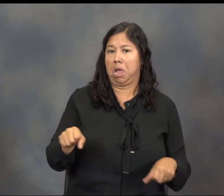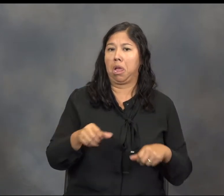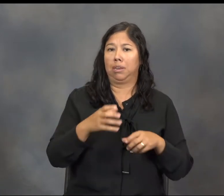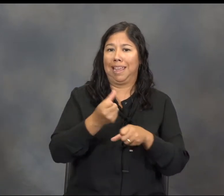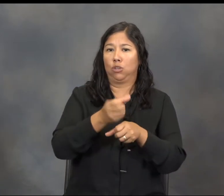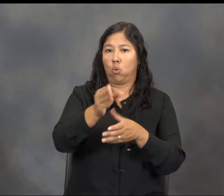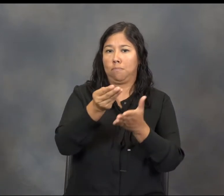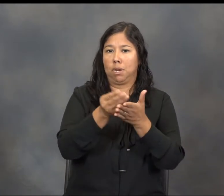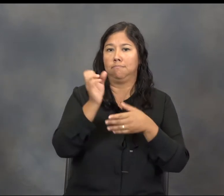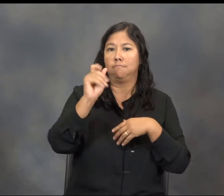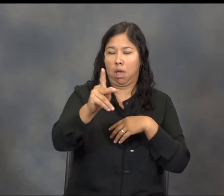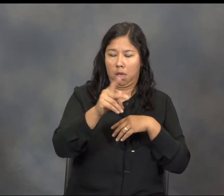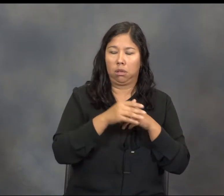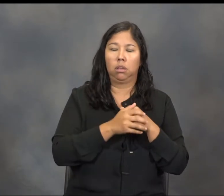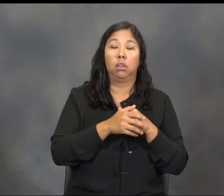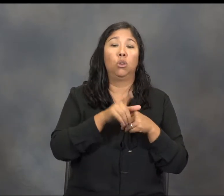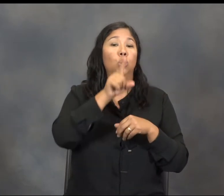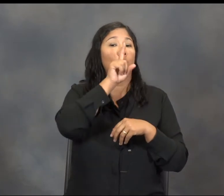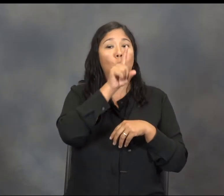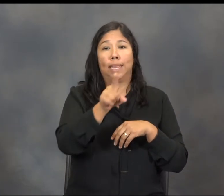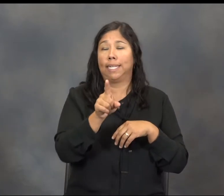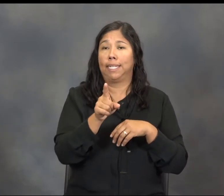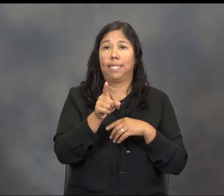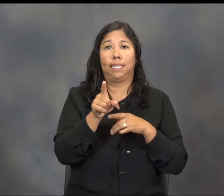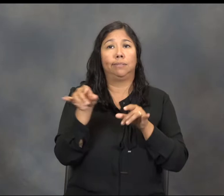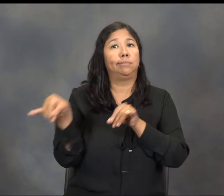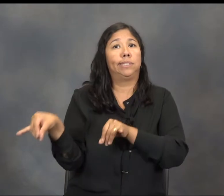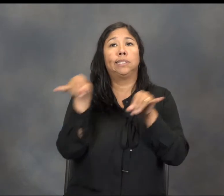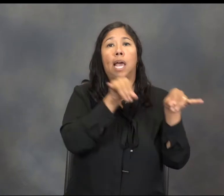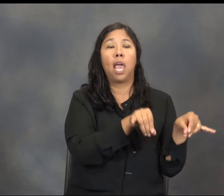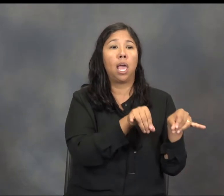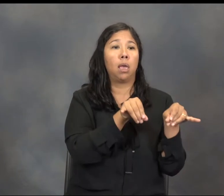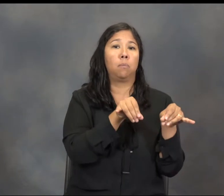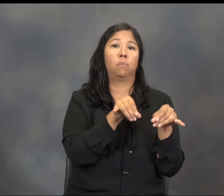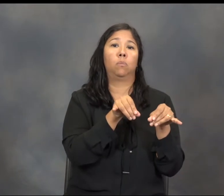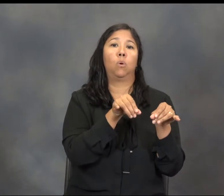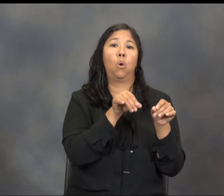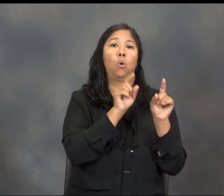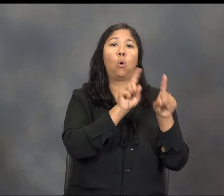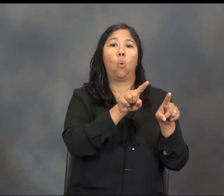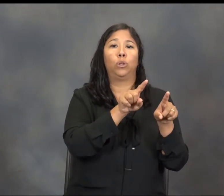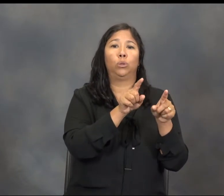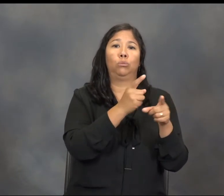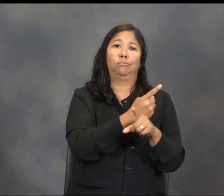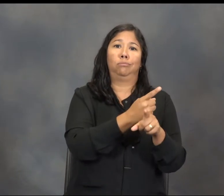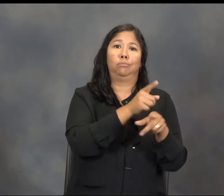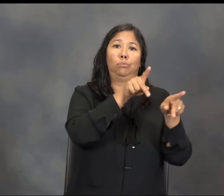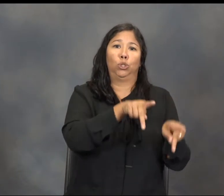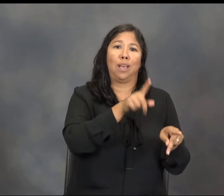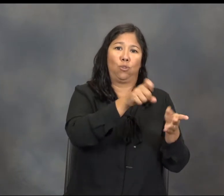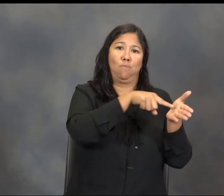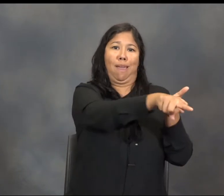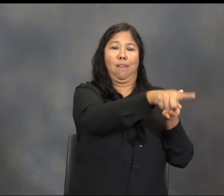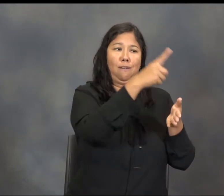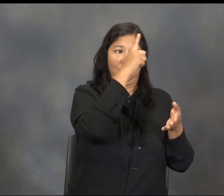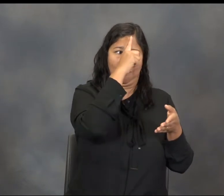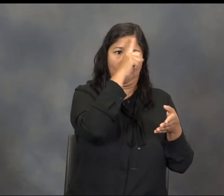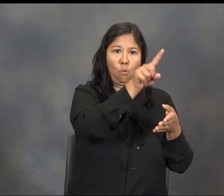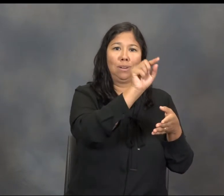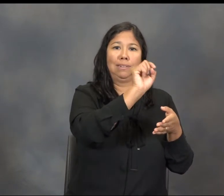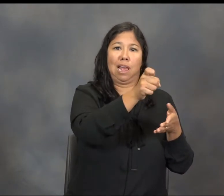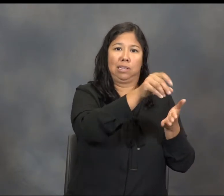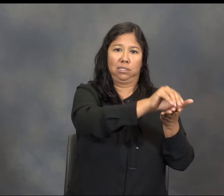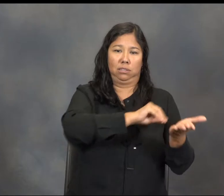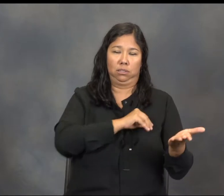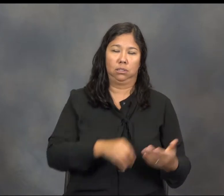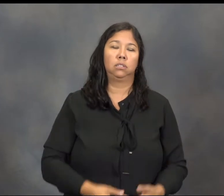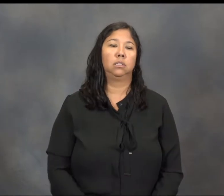It's truly competitive with going to a paid tax preparer.